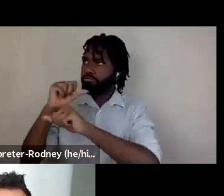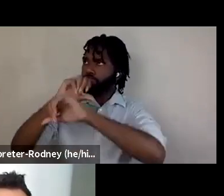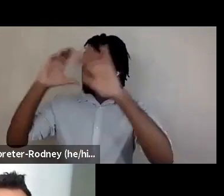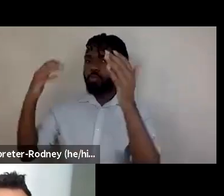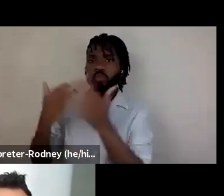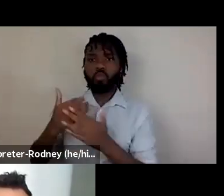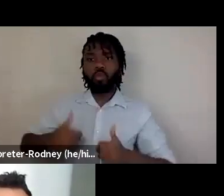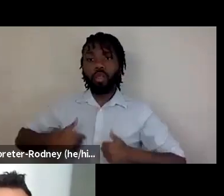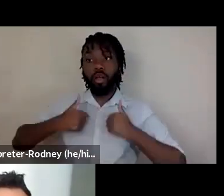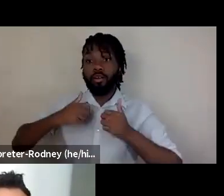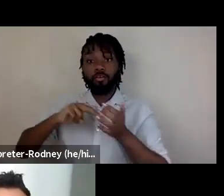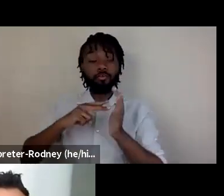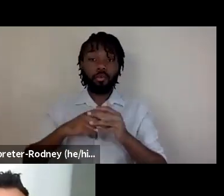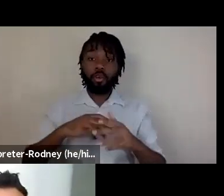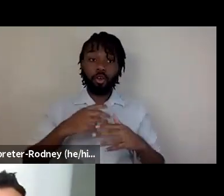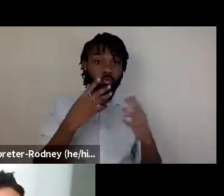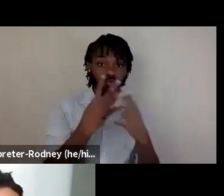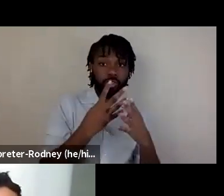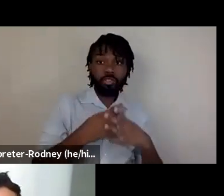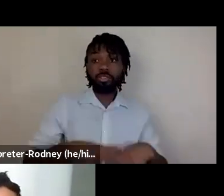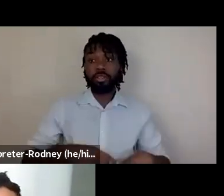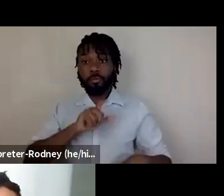policing, and other systems become unthinkable.